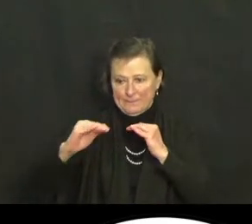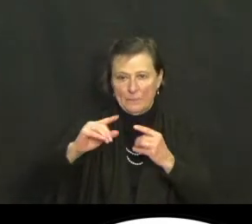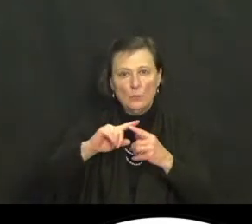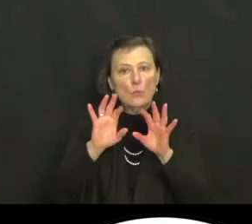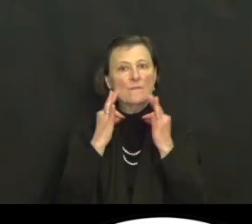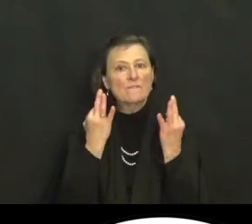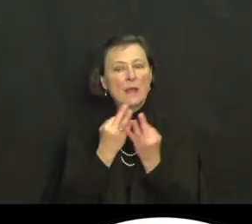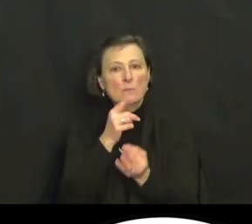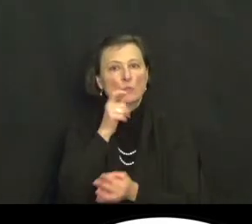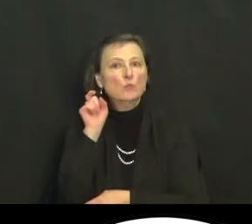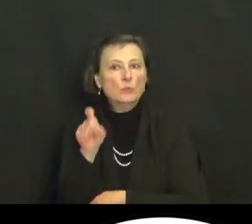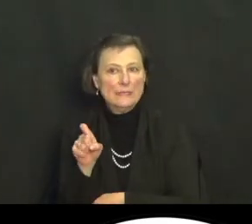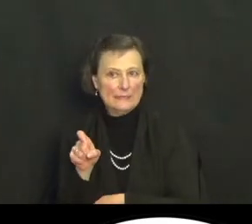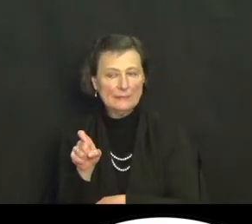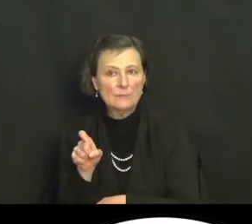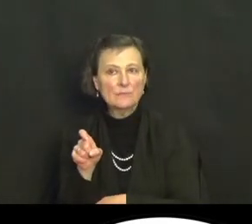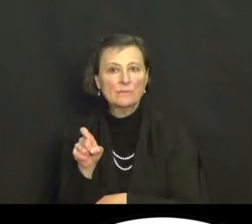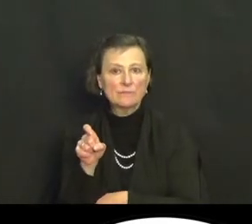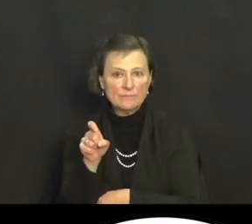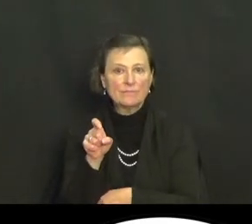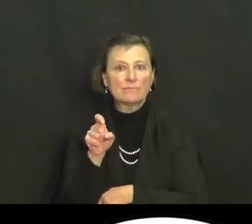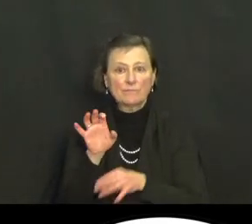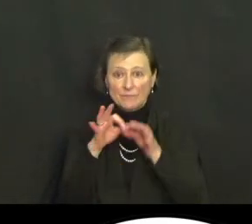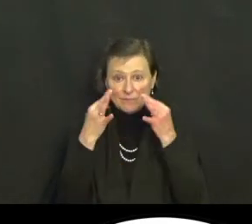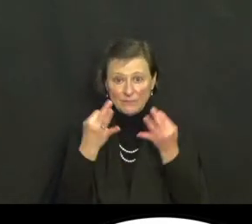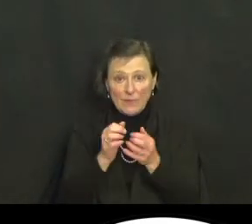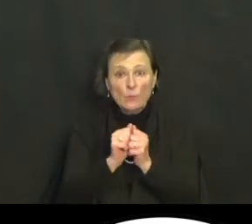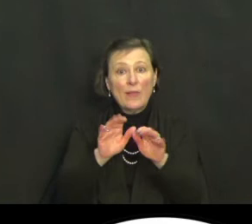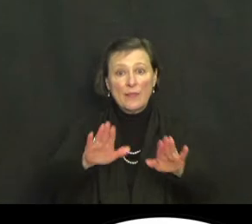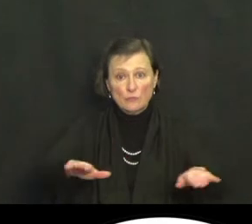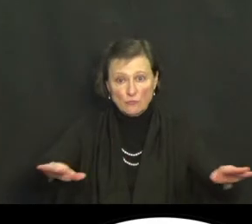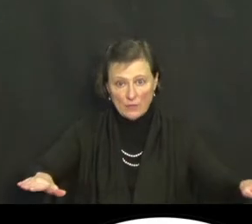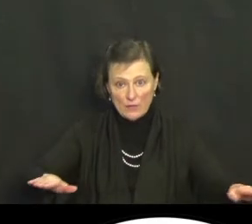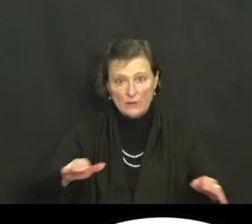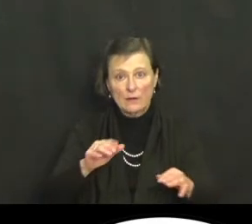need families with children make up a third of